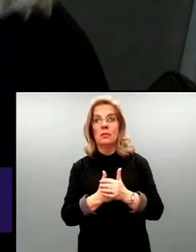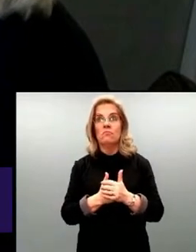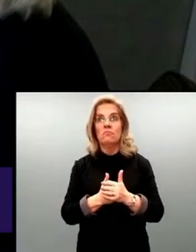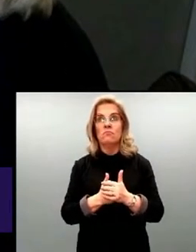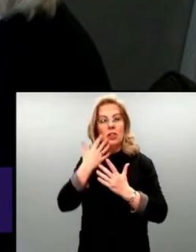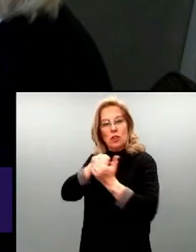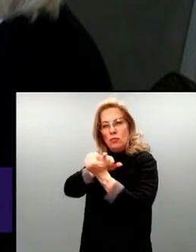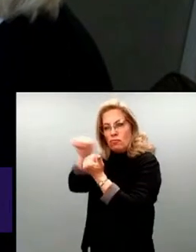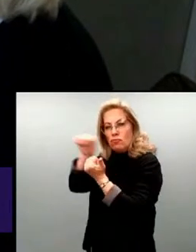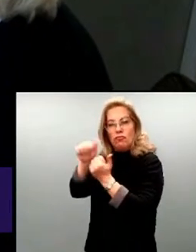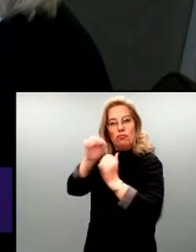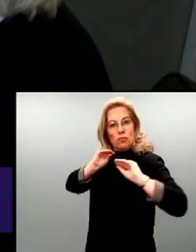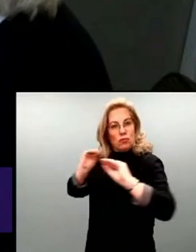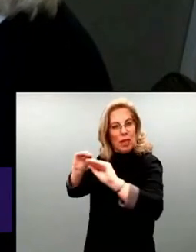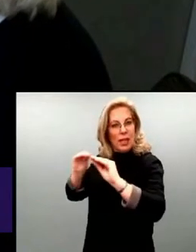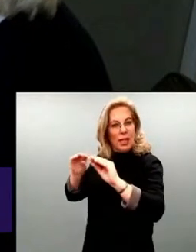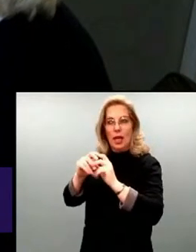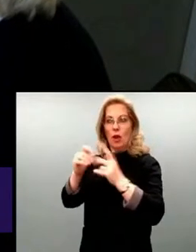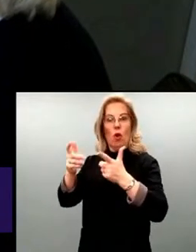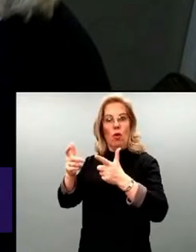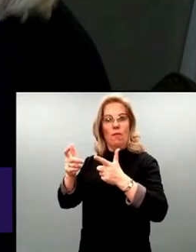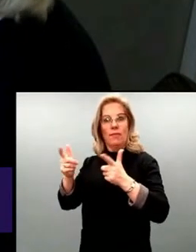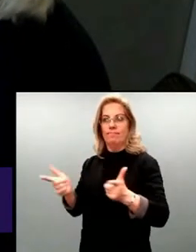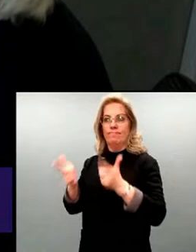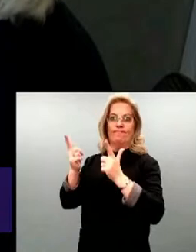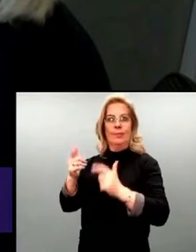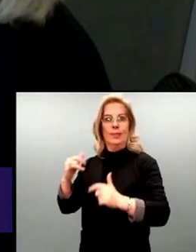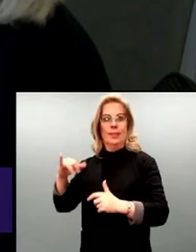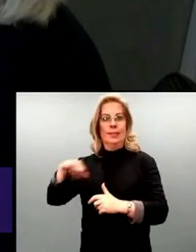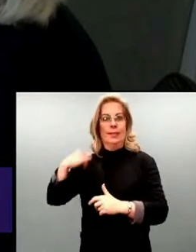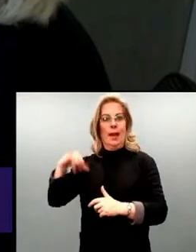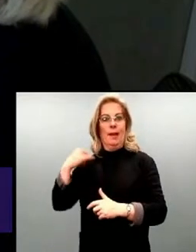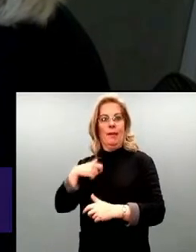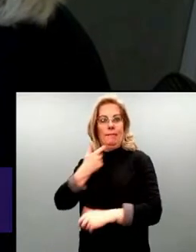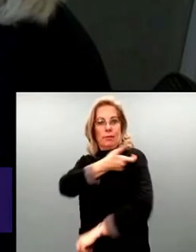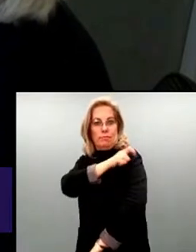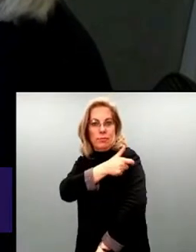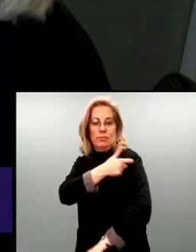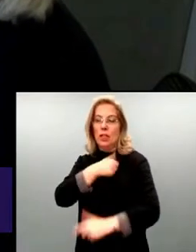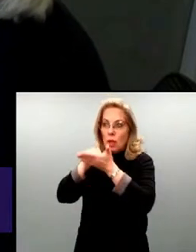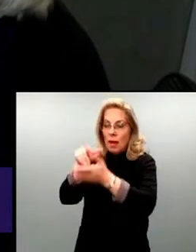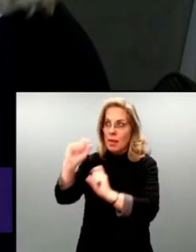able to assist and understand detainees with hearing difficulties.